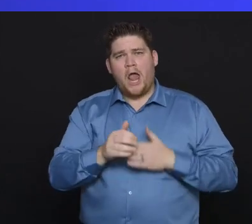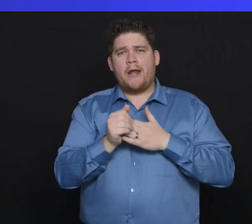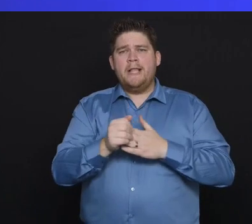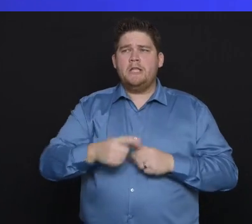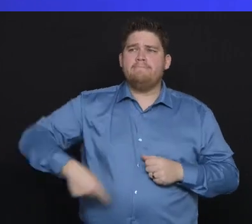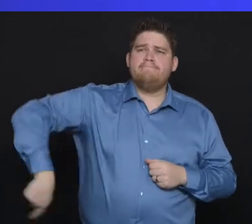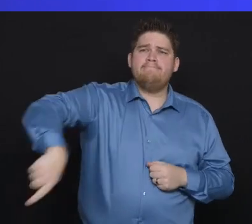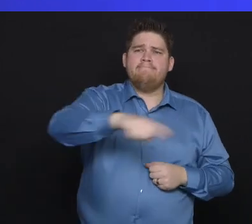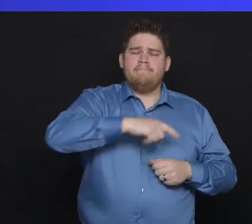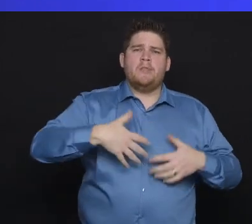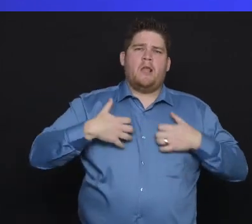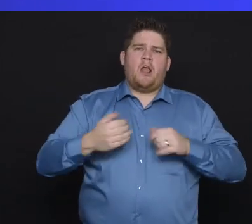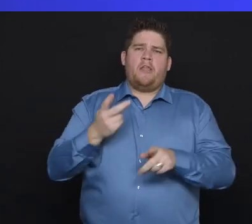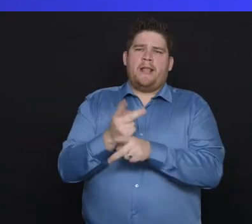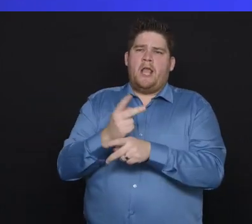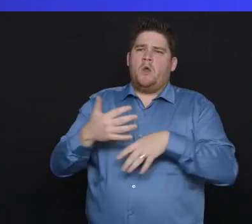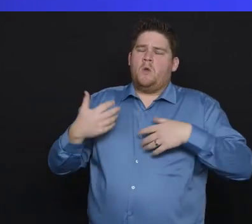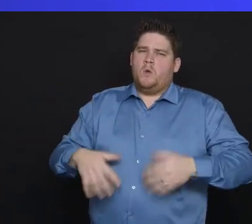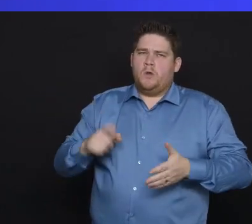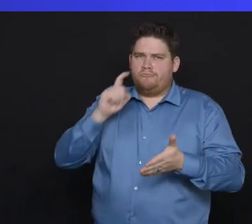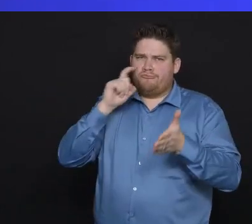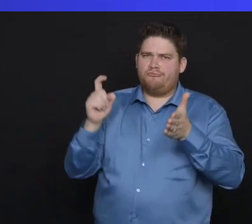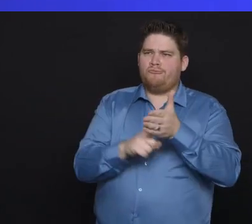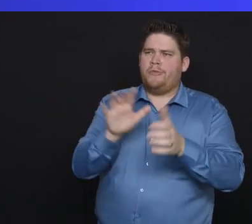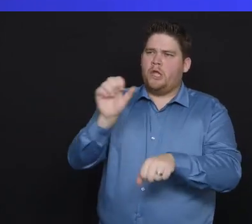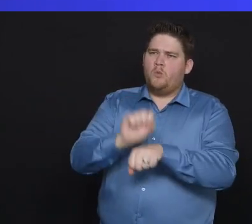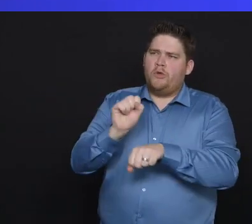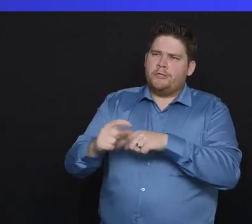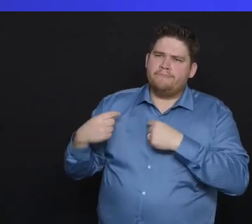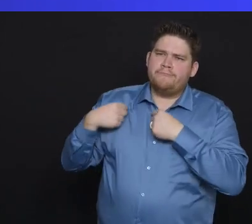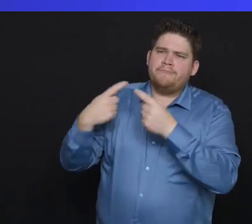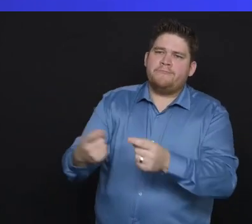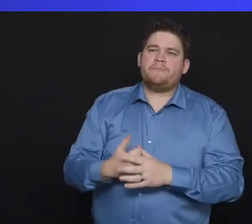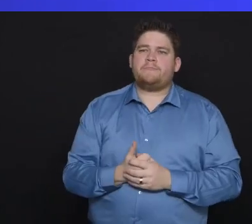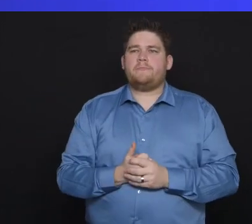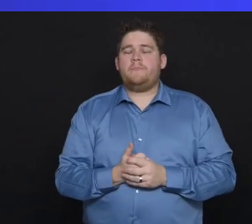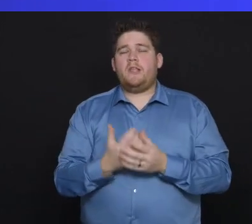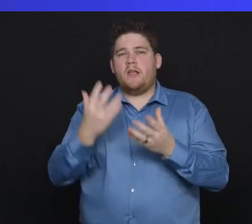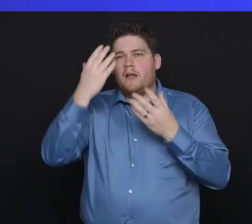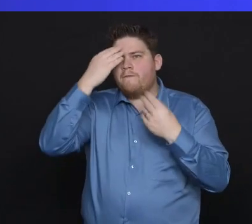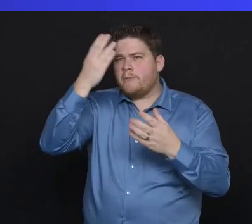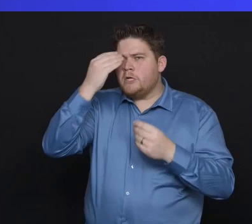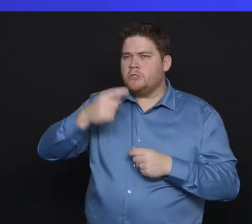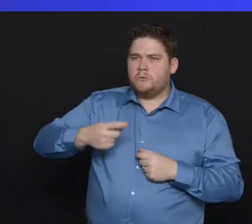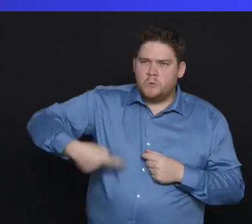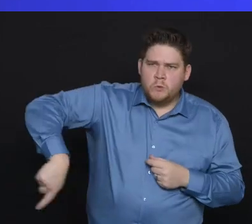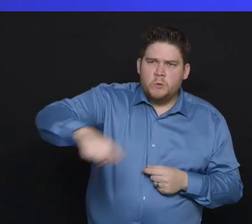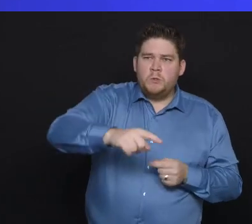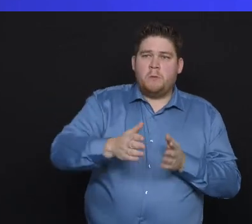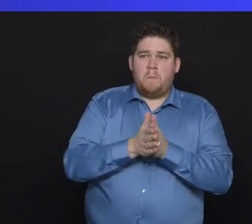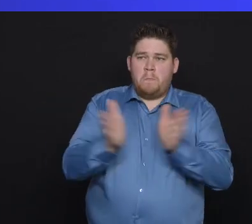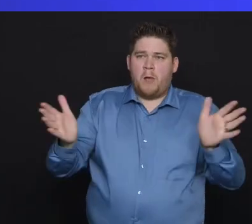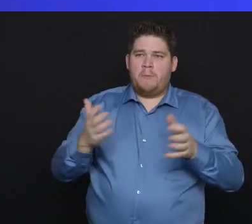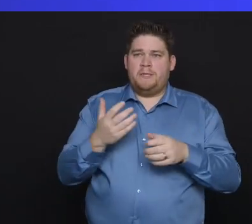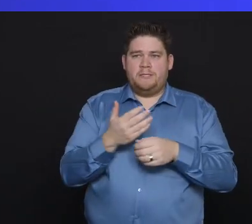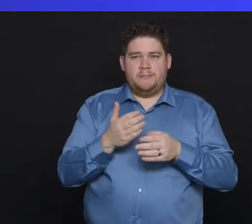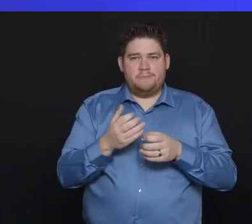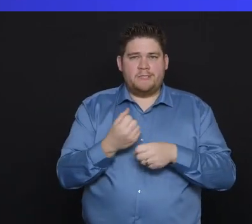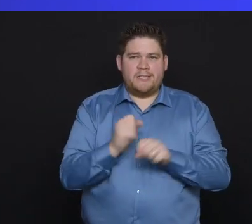You are getting the same information today that we have in making our planning decisions so everyone can see them.